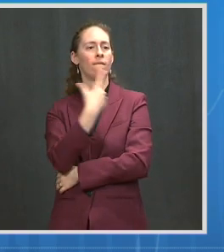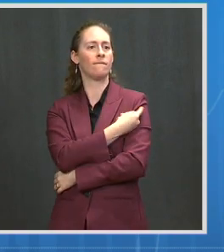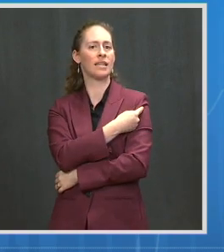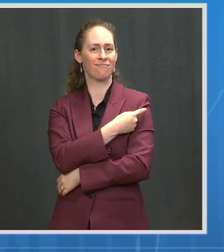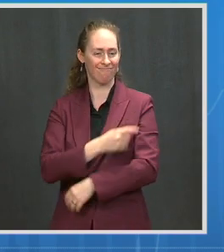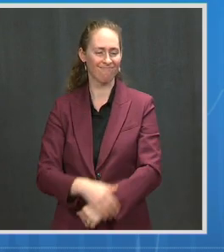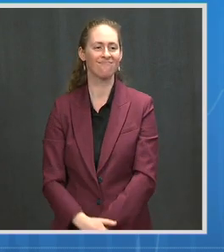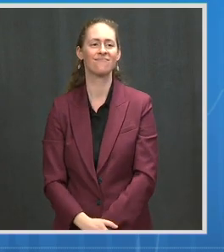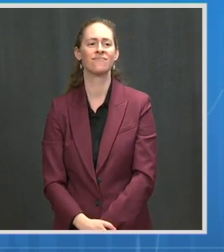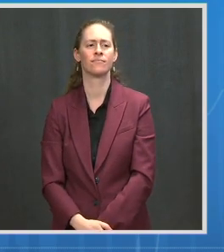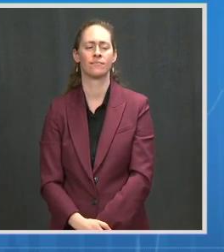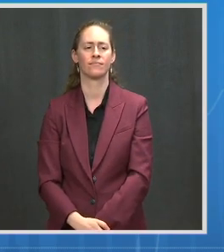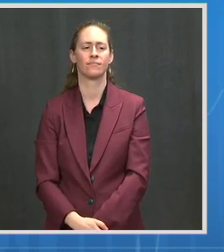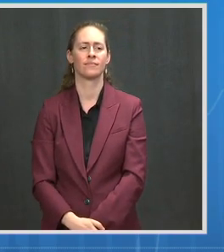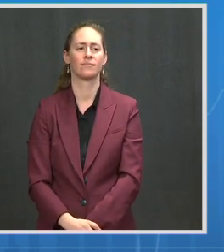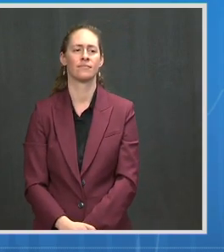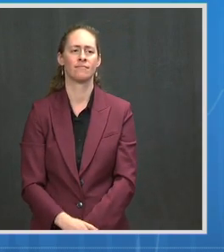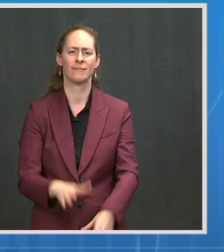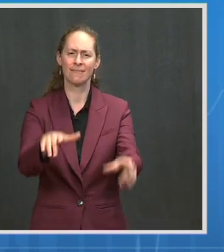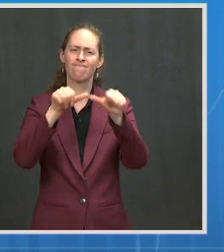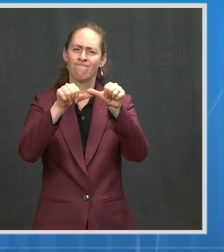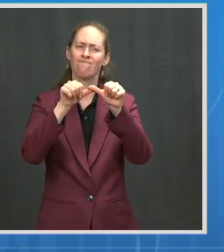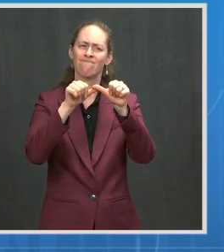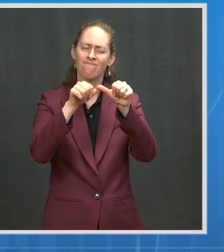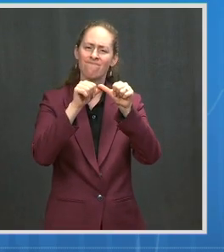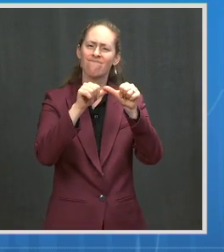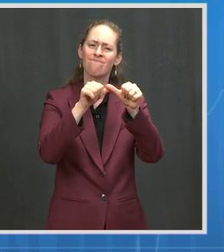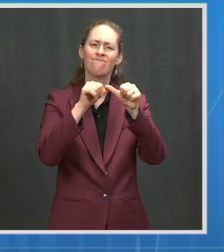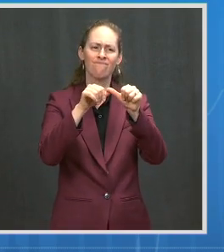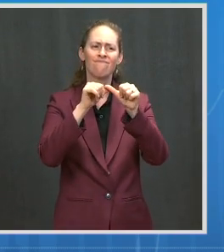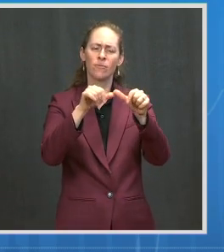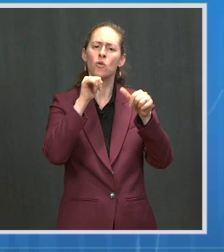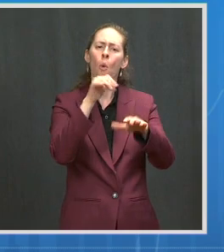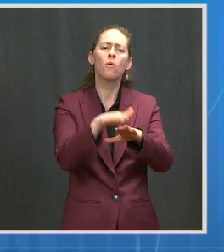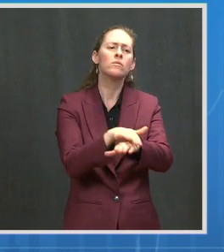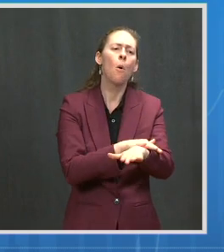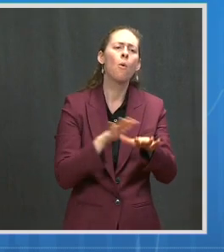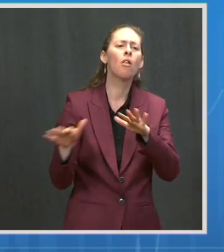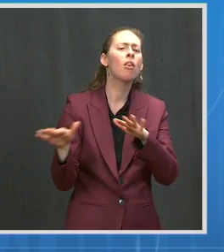This will require us to meet people where they are, to listen to their concerns,